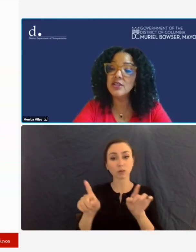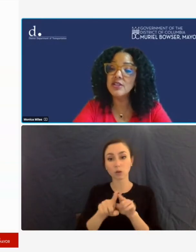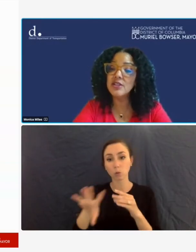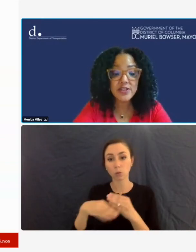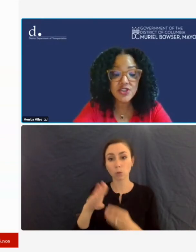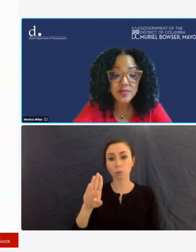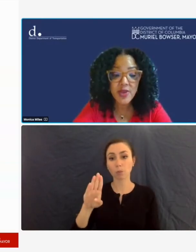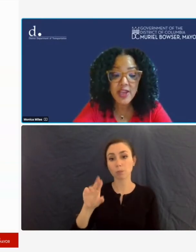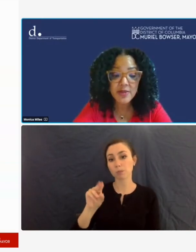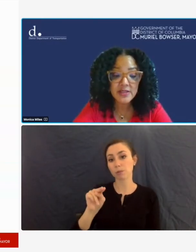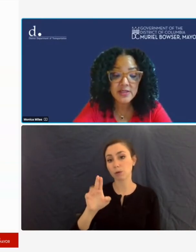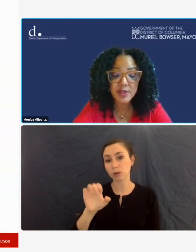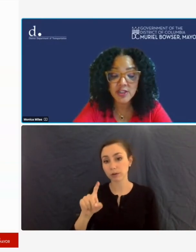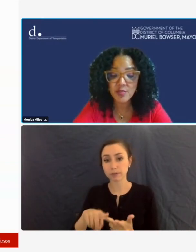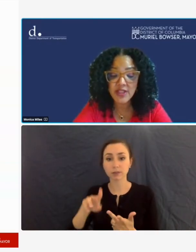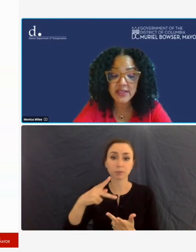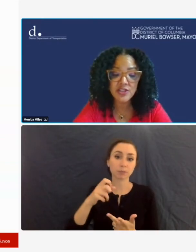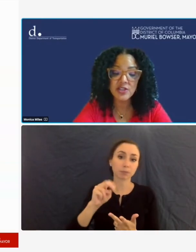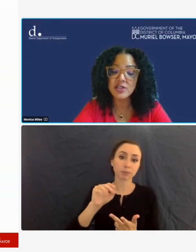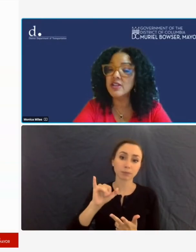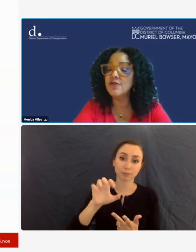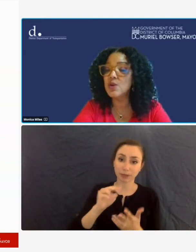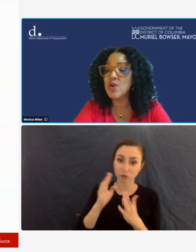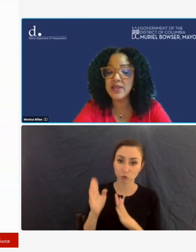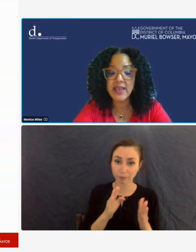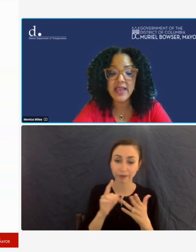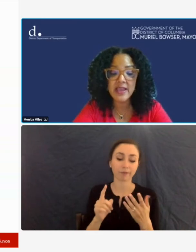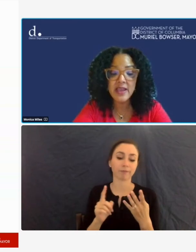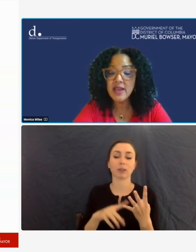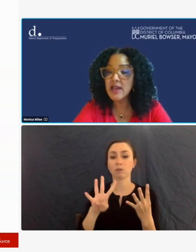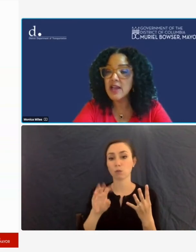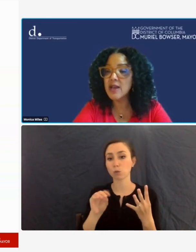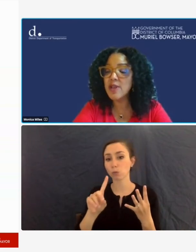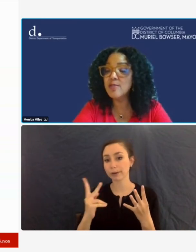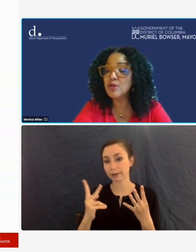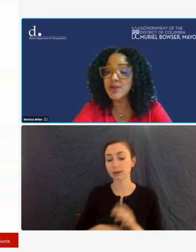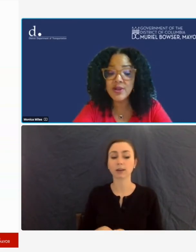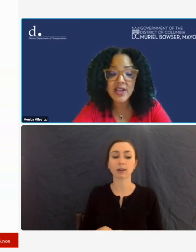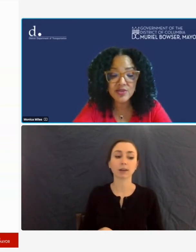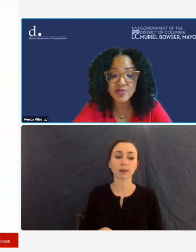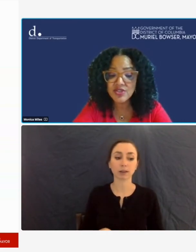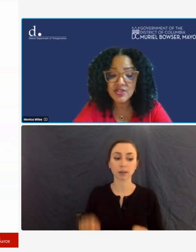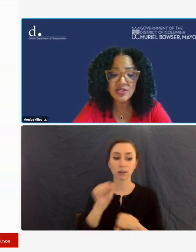at pension payments pension plans you're going to look at 401 k employer contributions you're going